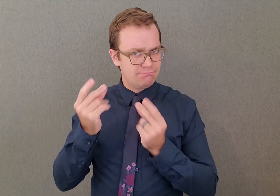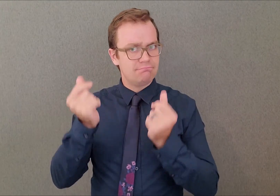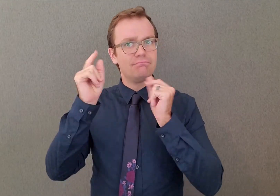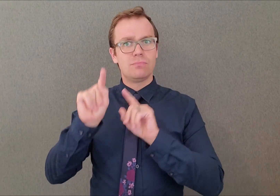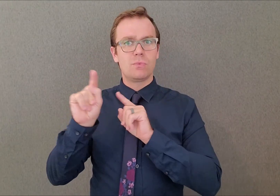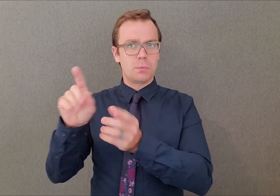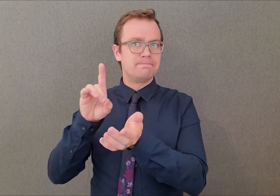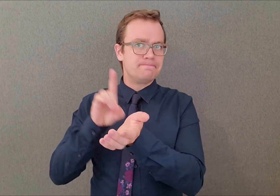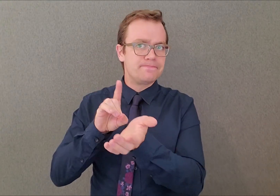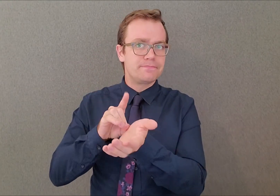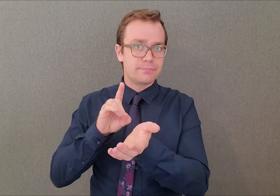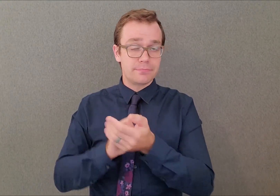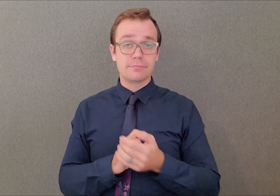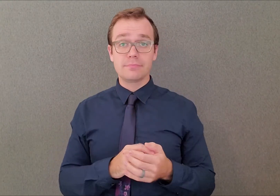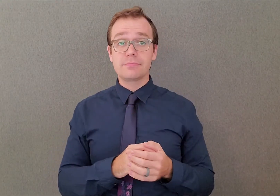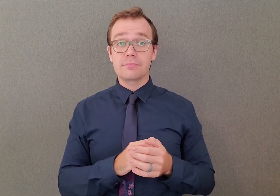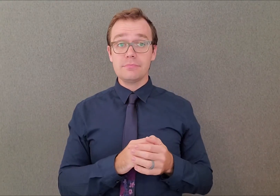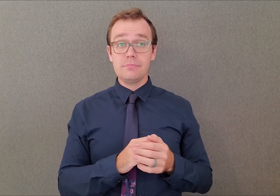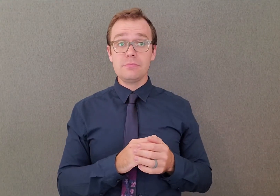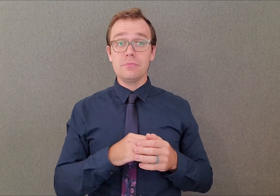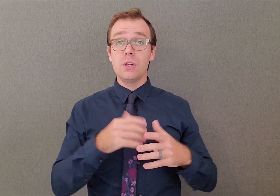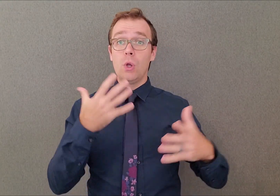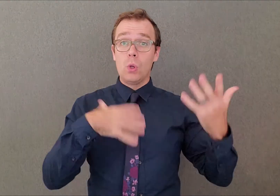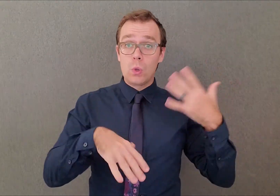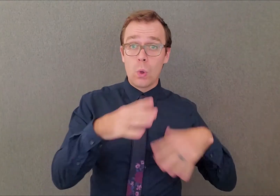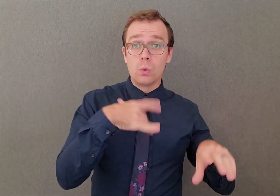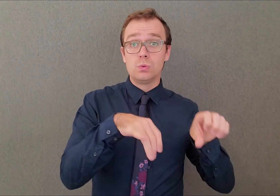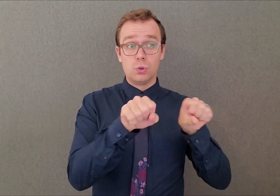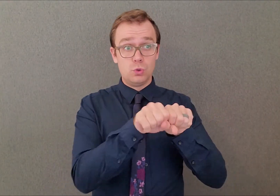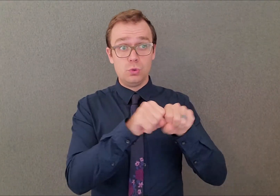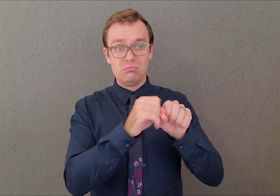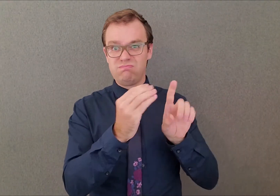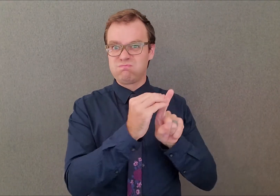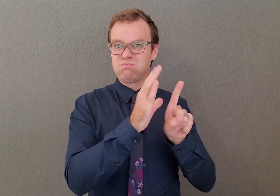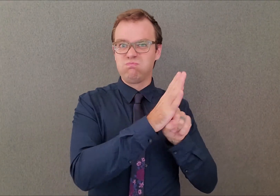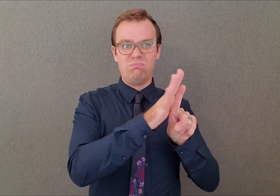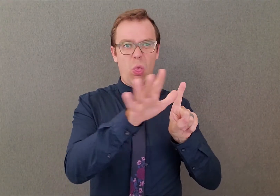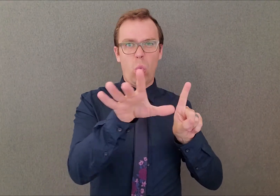Place exposed clothing and shoes in tightly sealed containers.